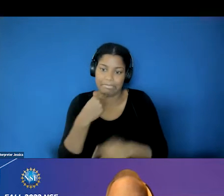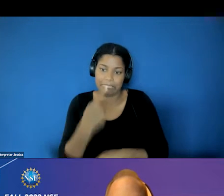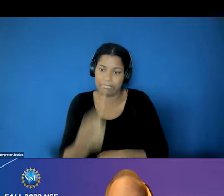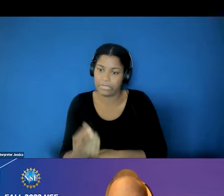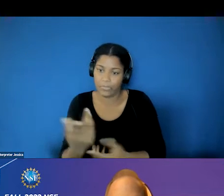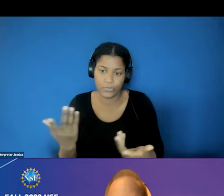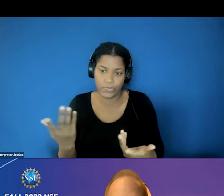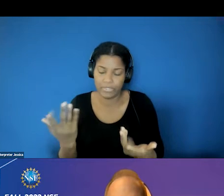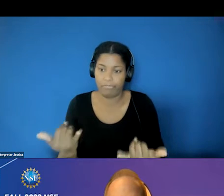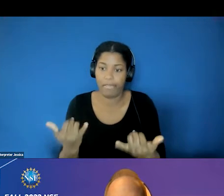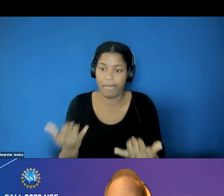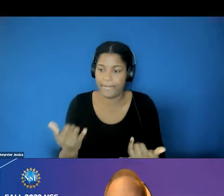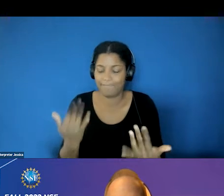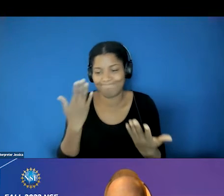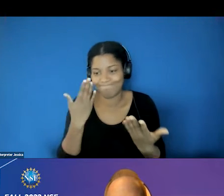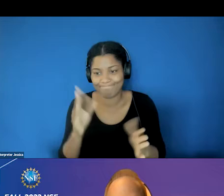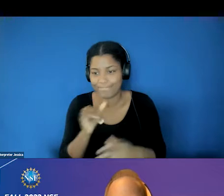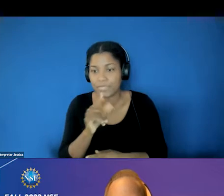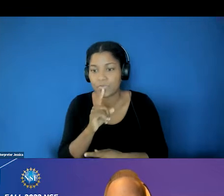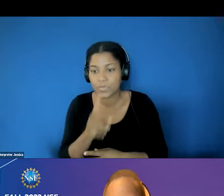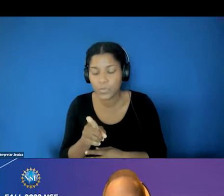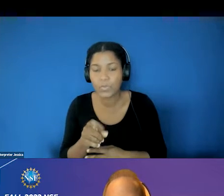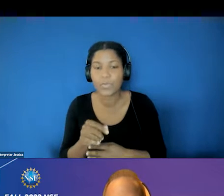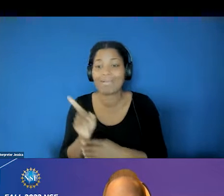At the time of this recording the solicitation has not been posted,